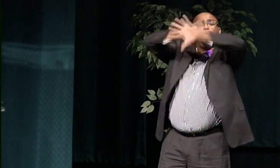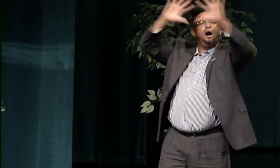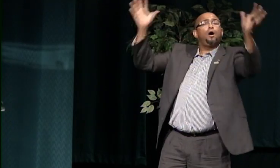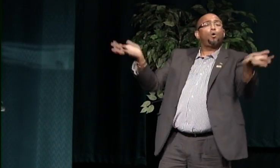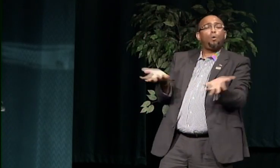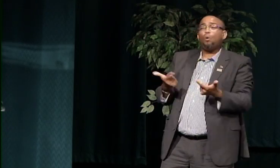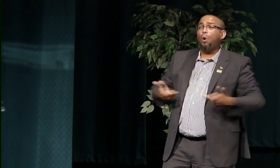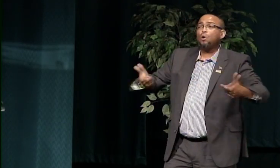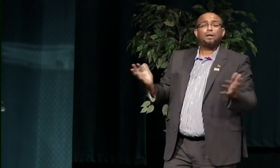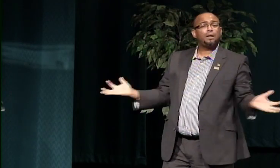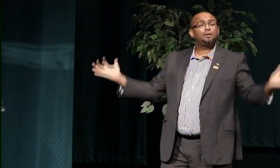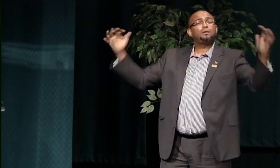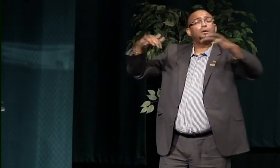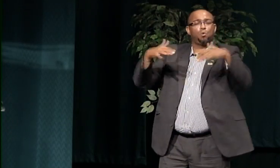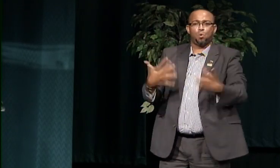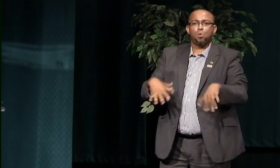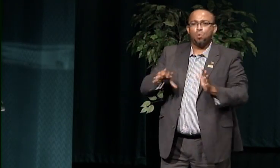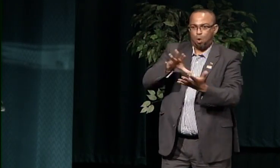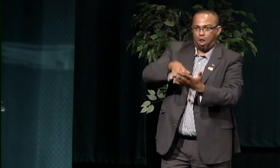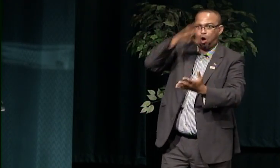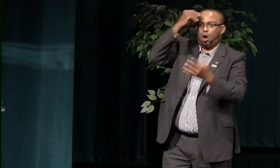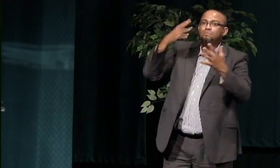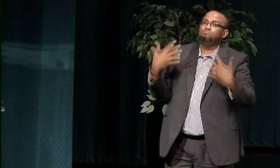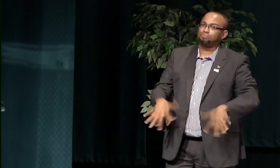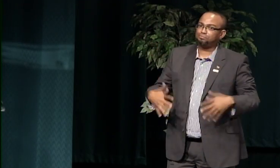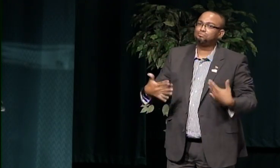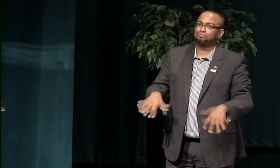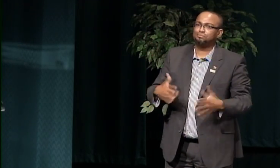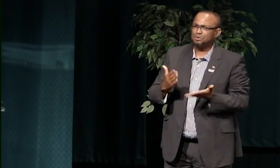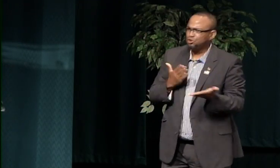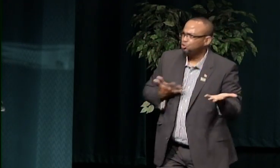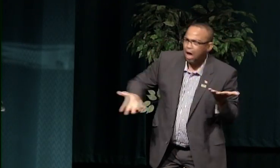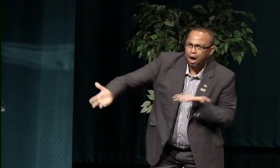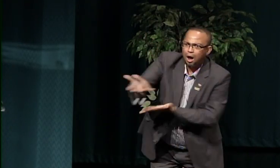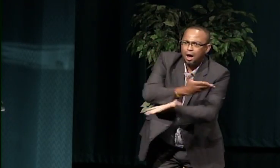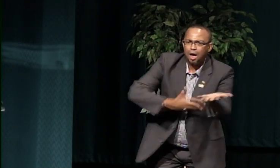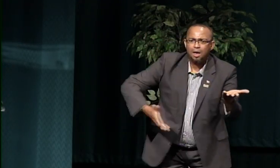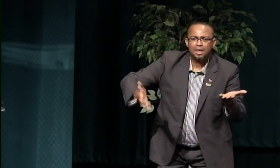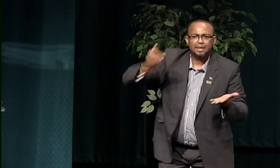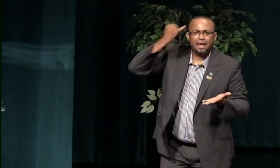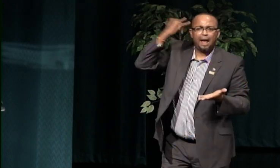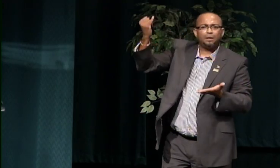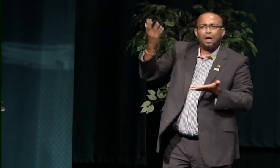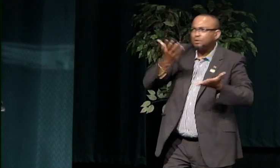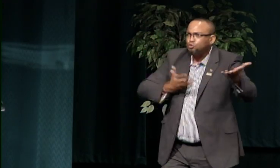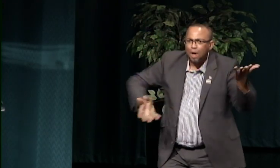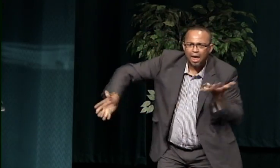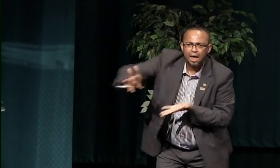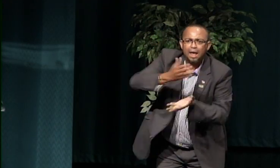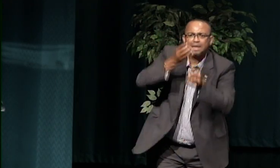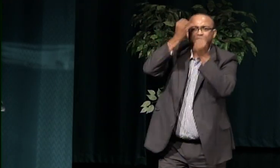But we managed to have a large congregation there. We shared ideas.